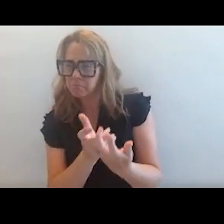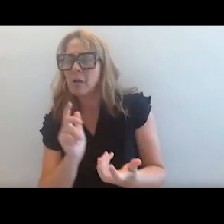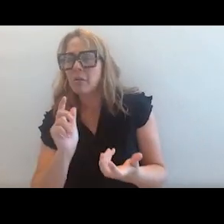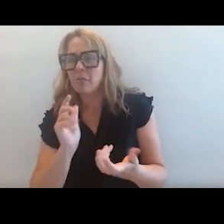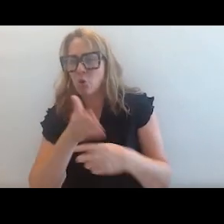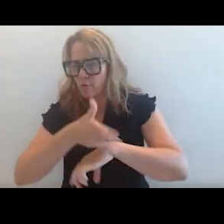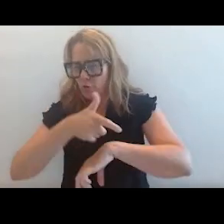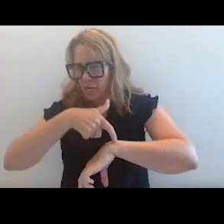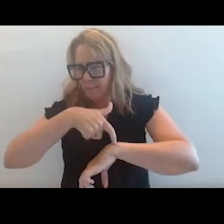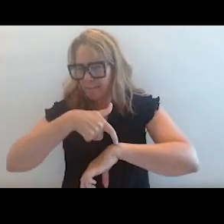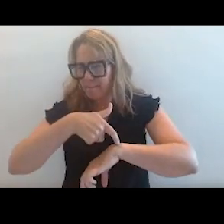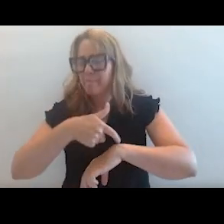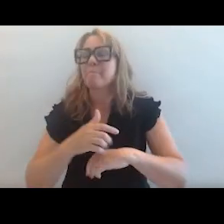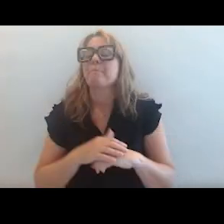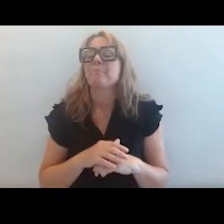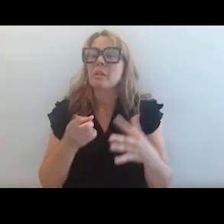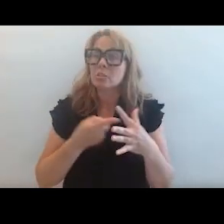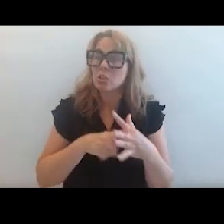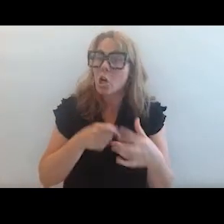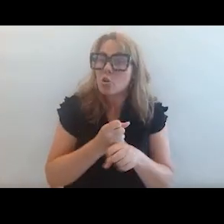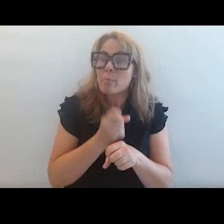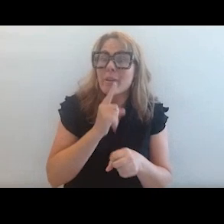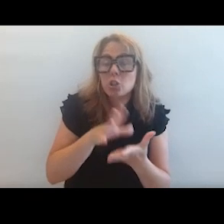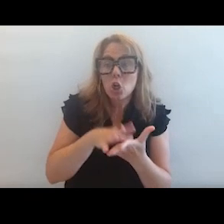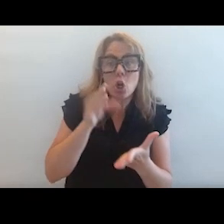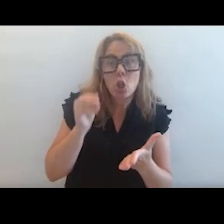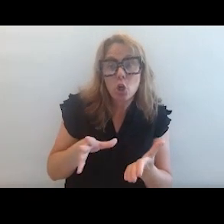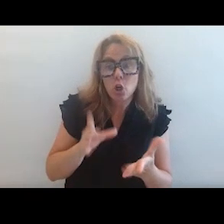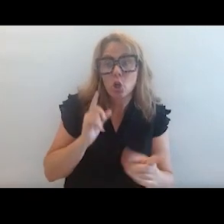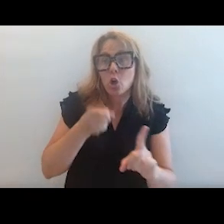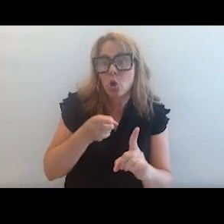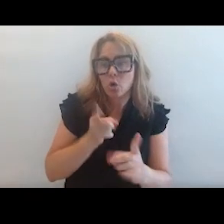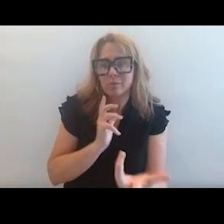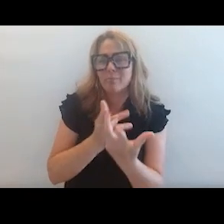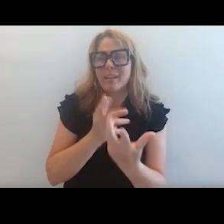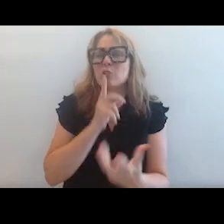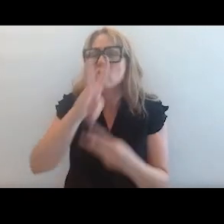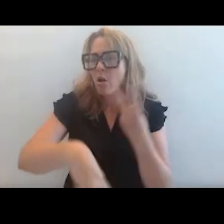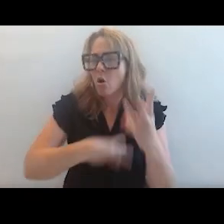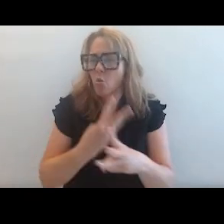Start by making sure your learning goals connect to real-world outcomes.